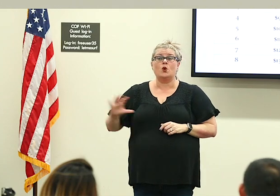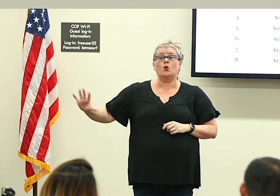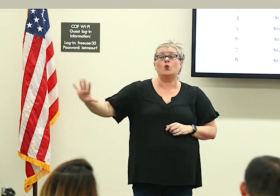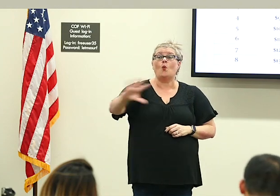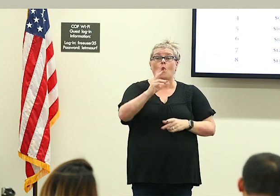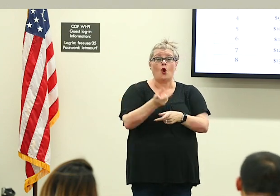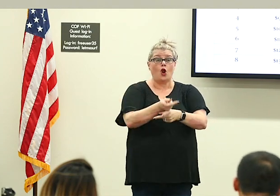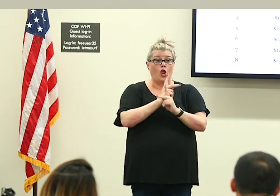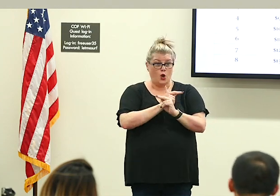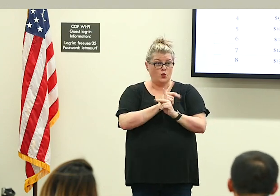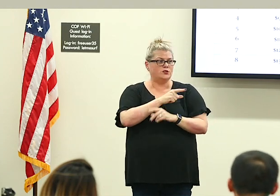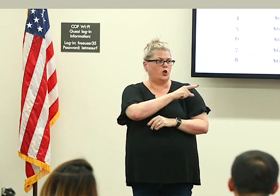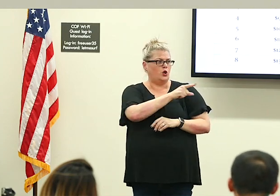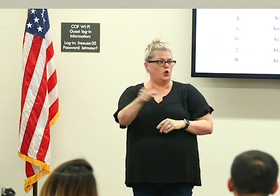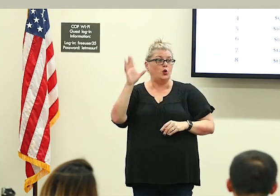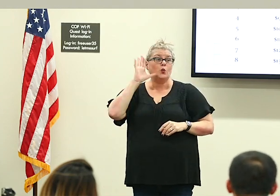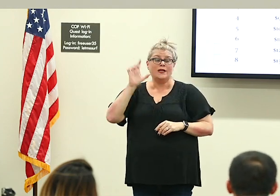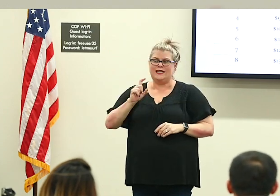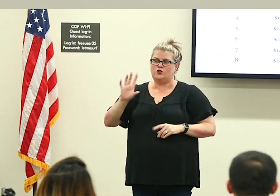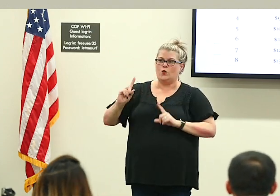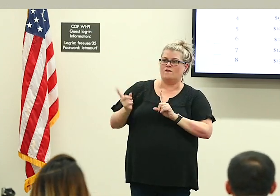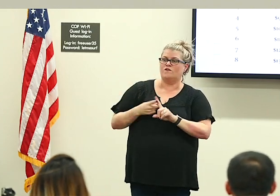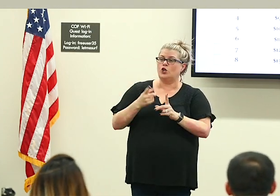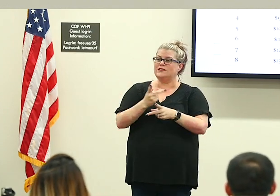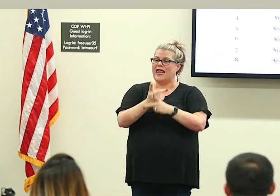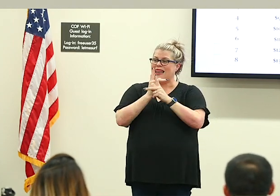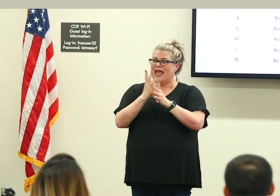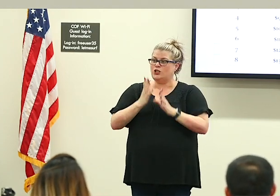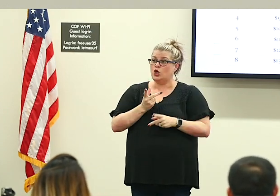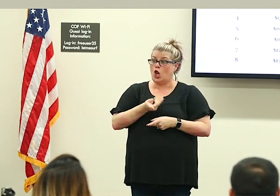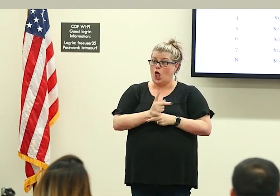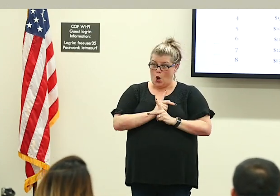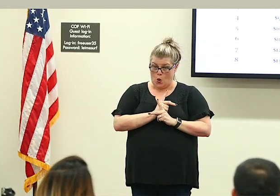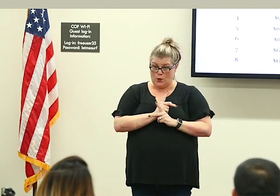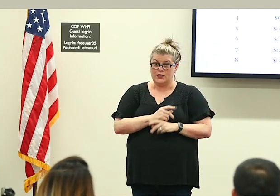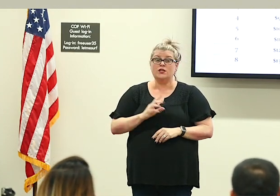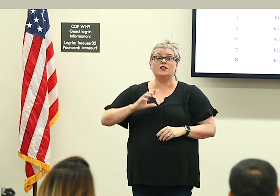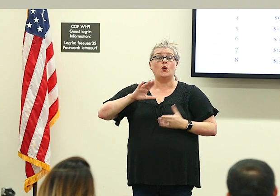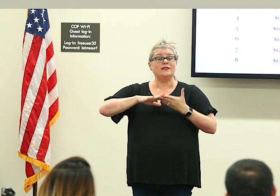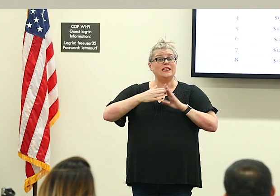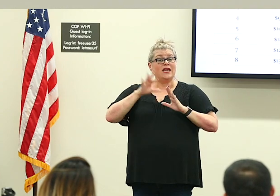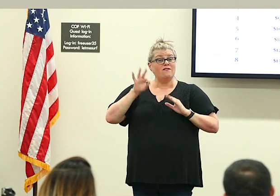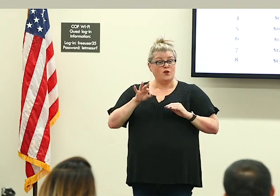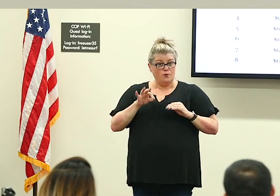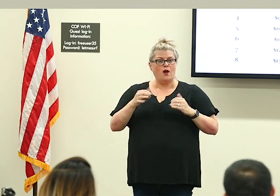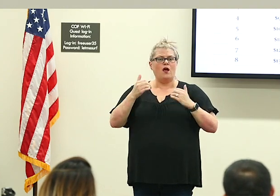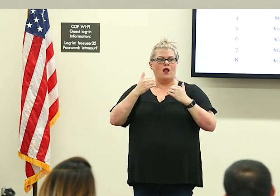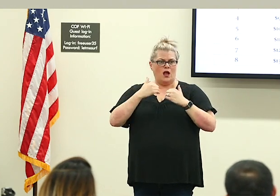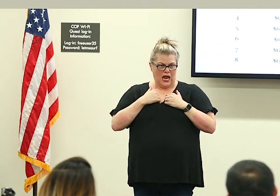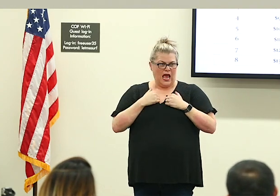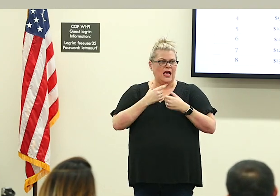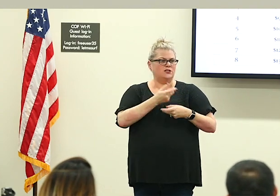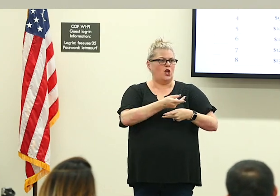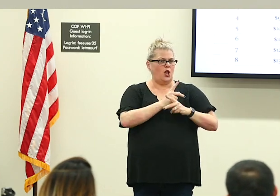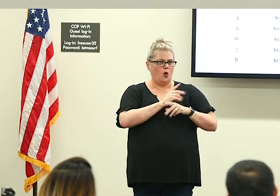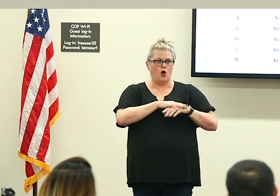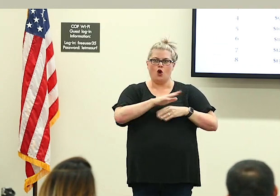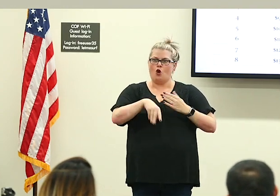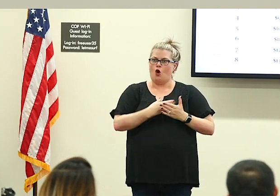You're gonna need your first lender loan. The City of Fremont is actually, there's a loan on all the property to help with these,